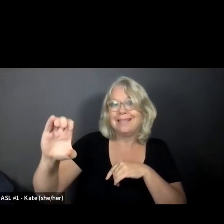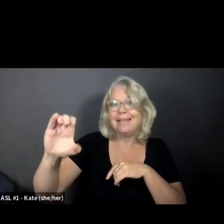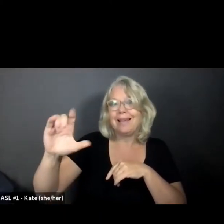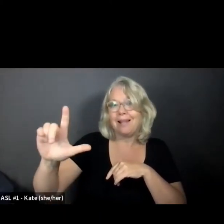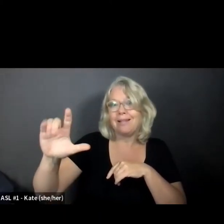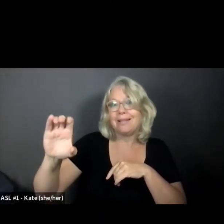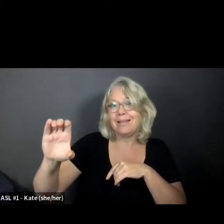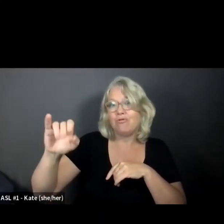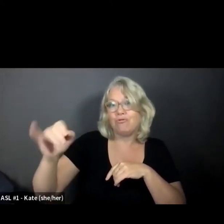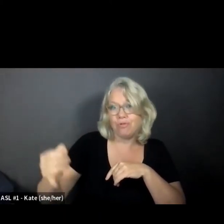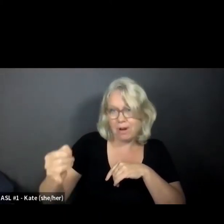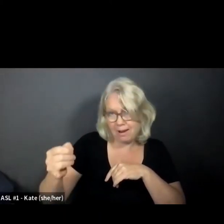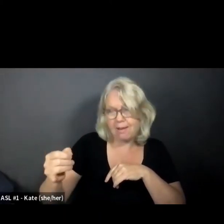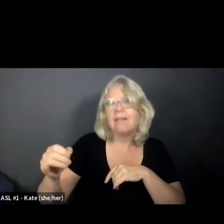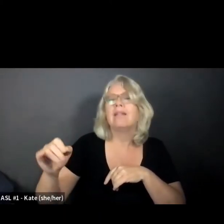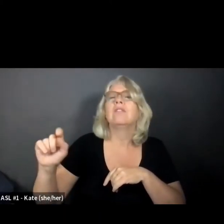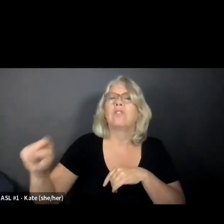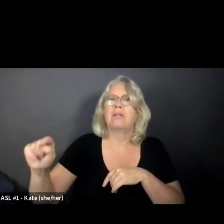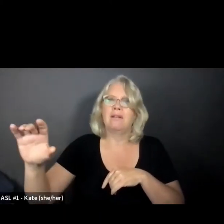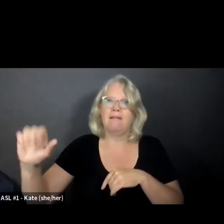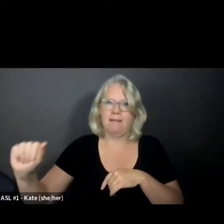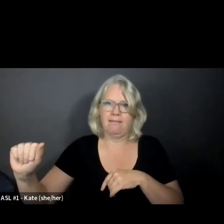ALL IN LOWER CASE.